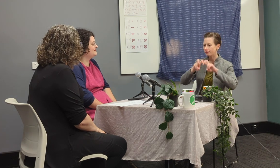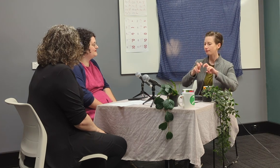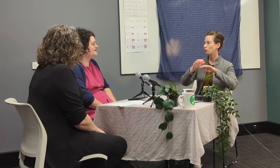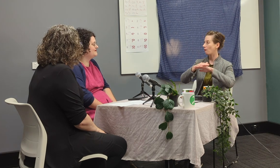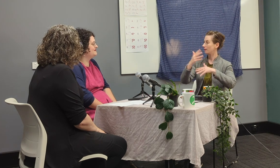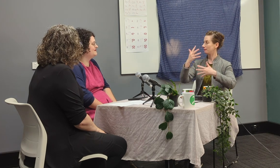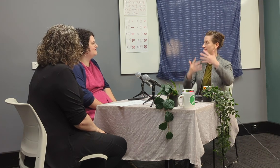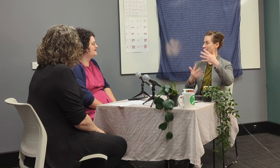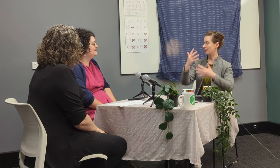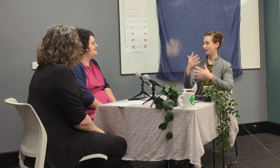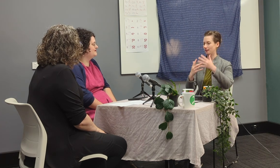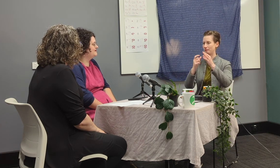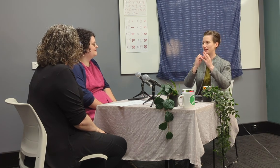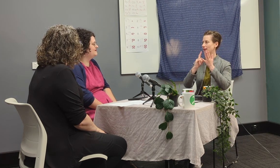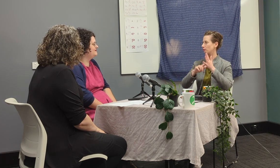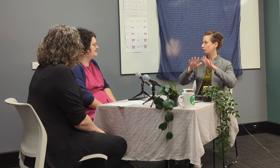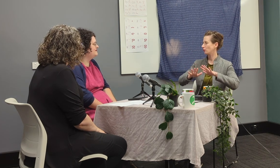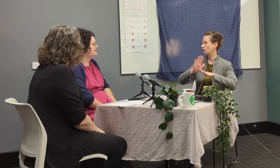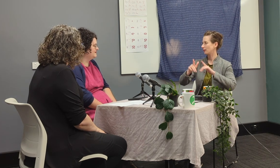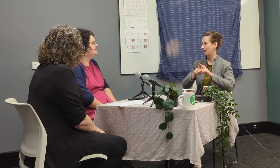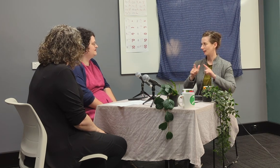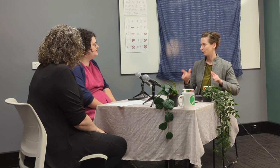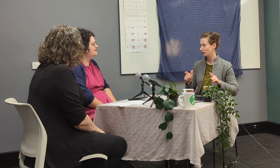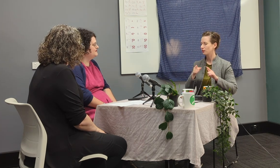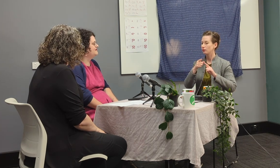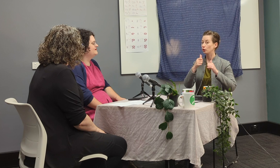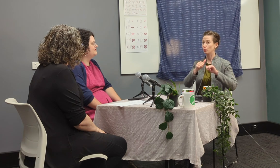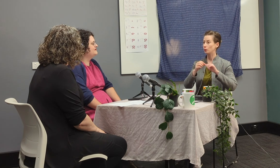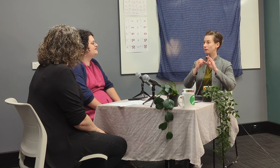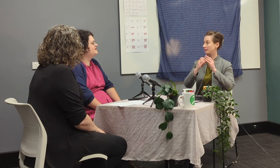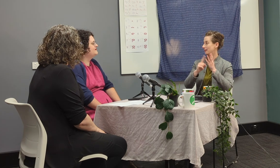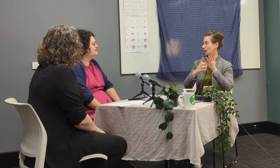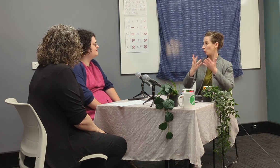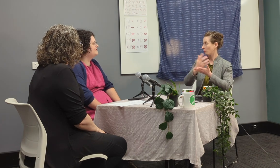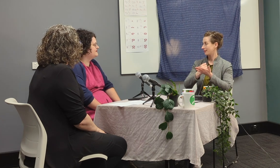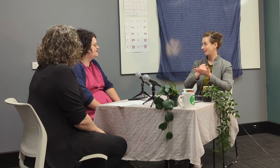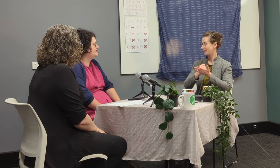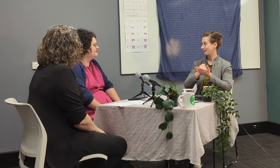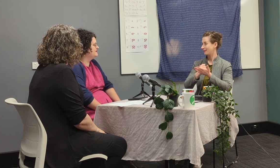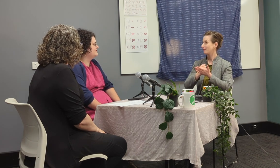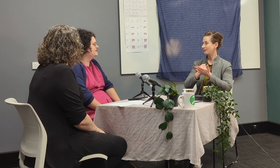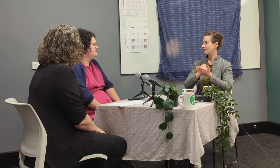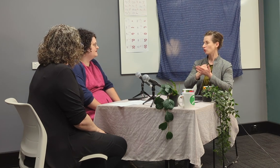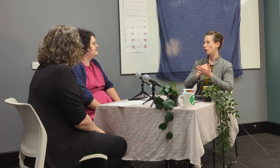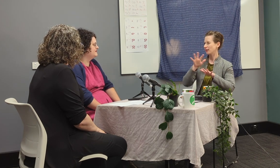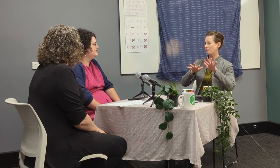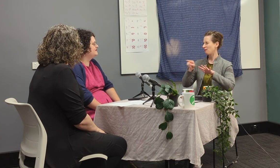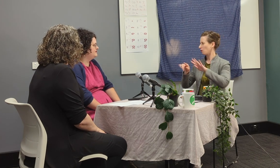She set up a project looking at BSL (British Sign Language), and using the BSL Corpus,